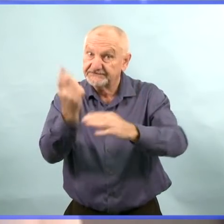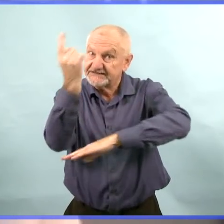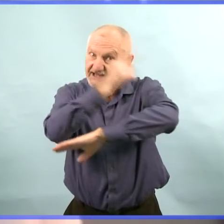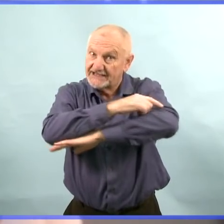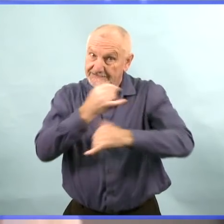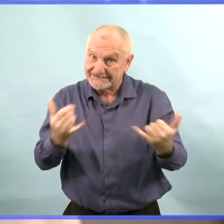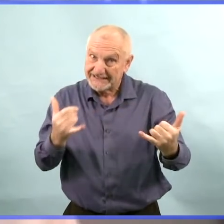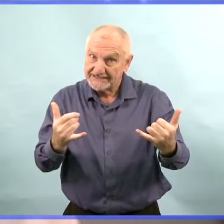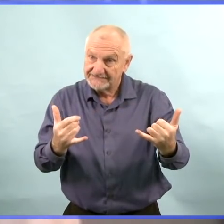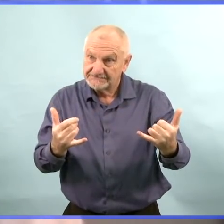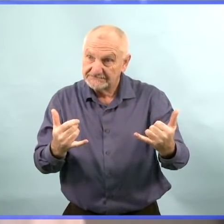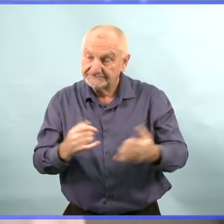some of the highlights there include